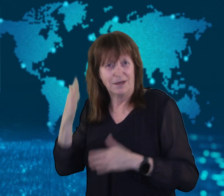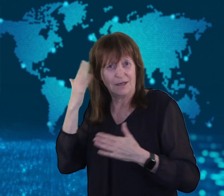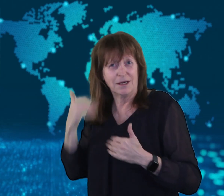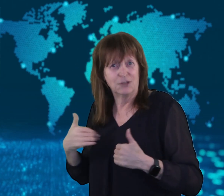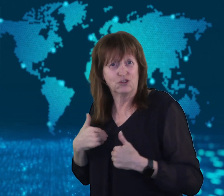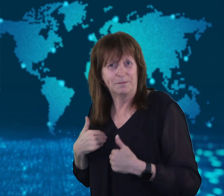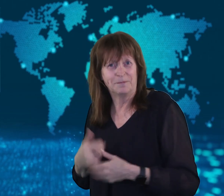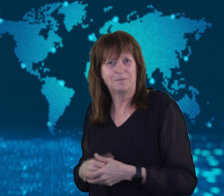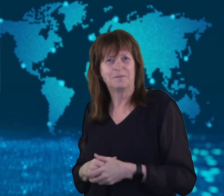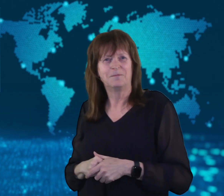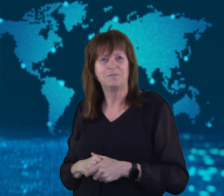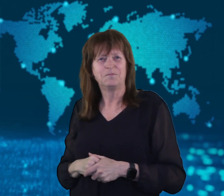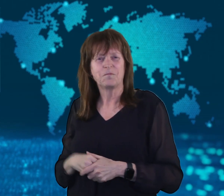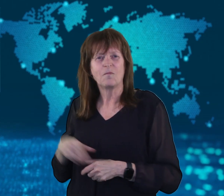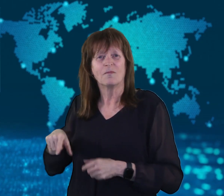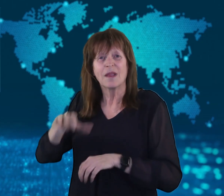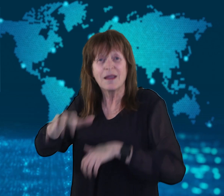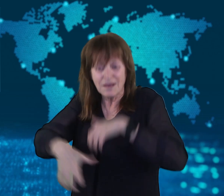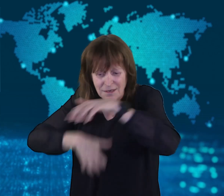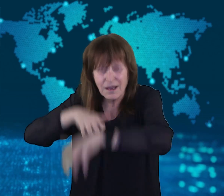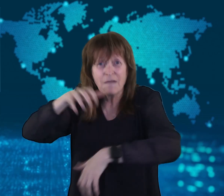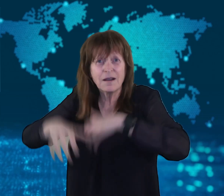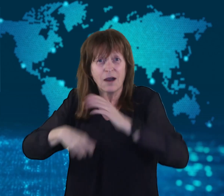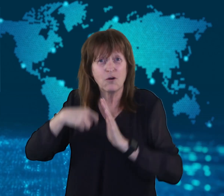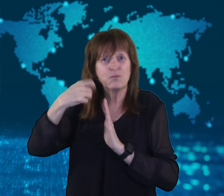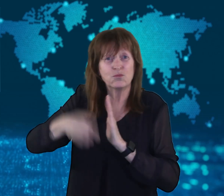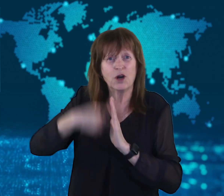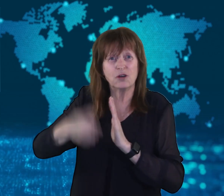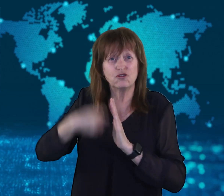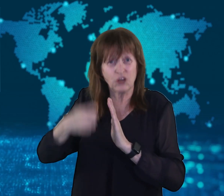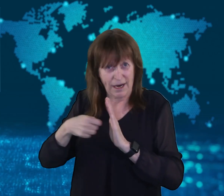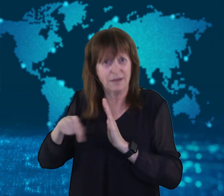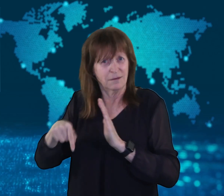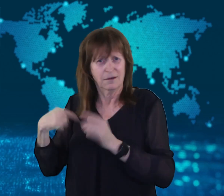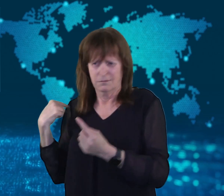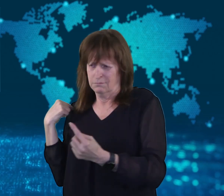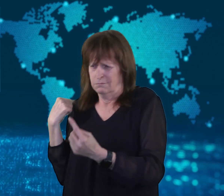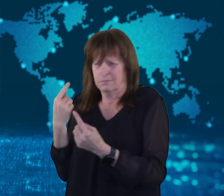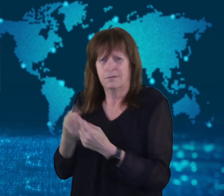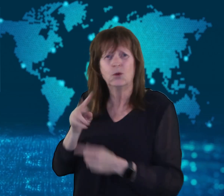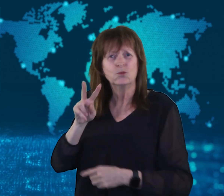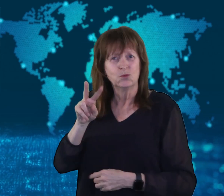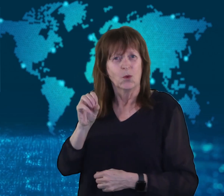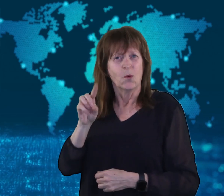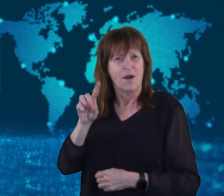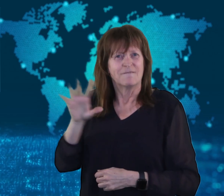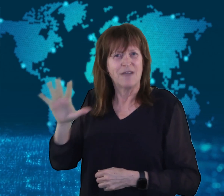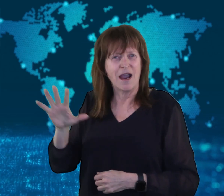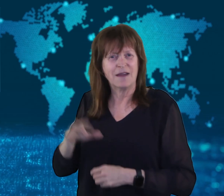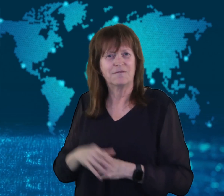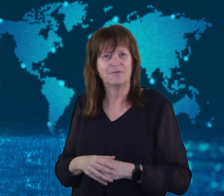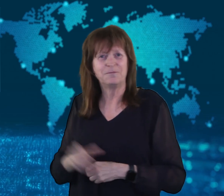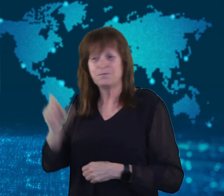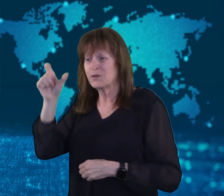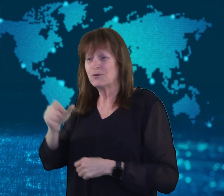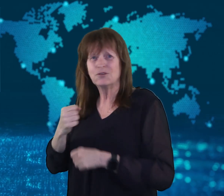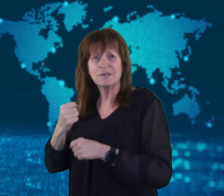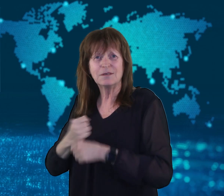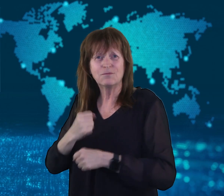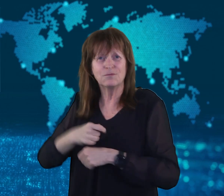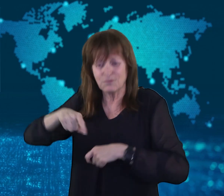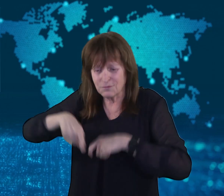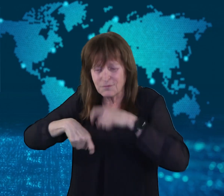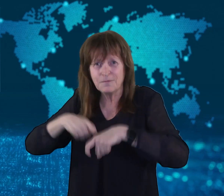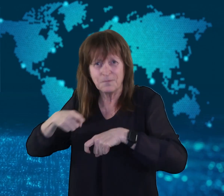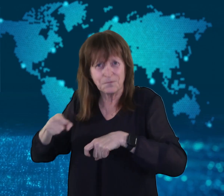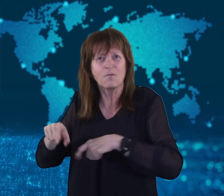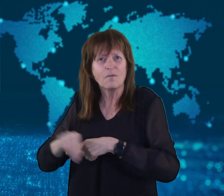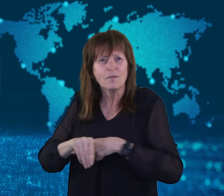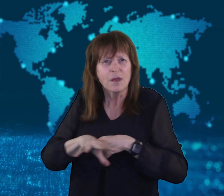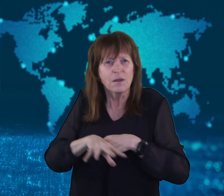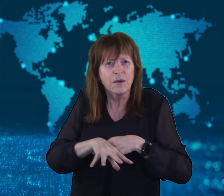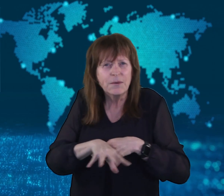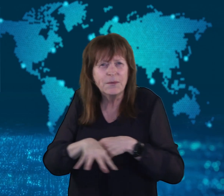The excavation project has been in existence since 2015.